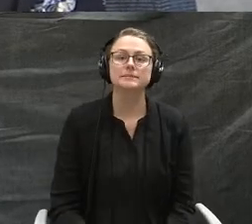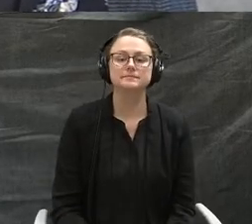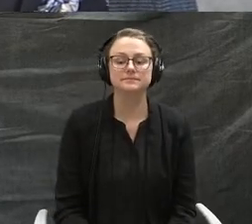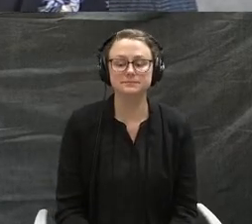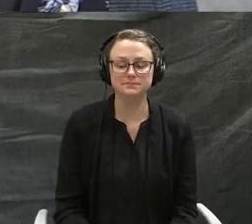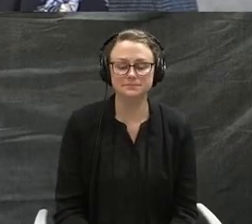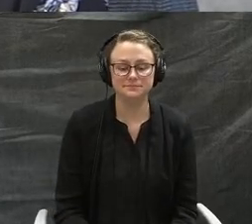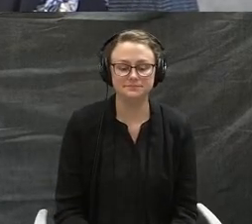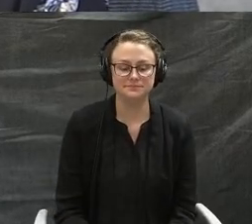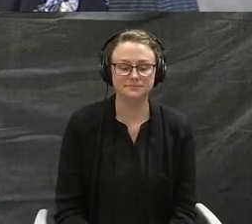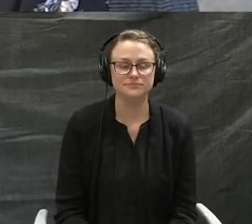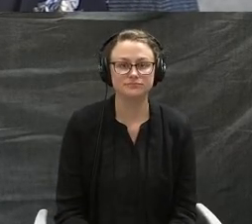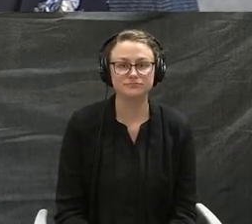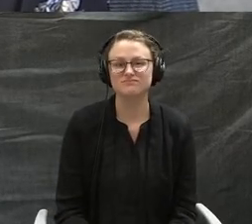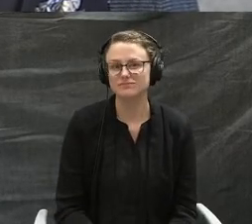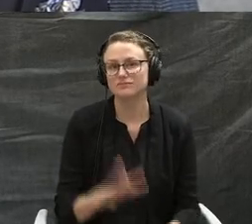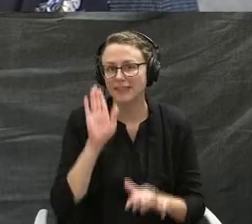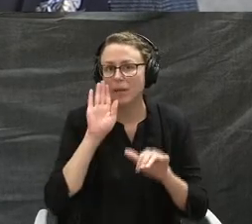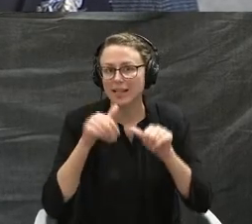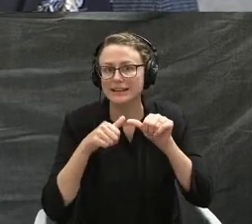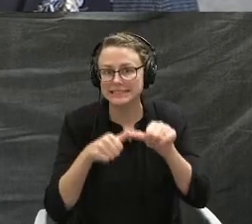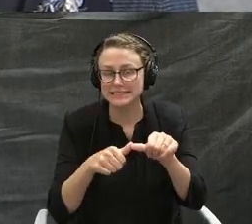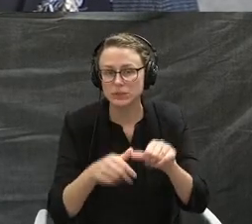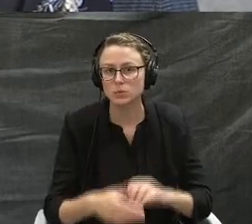Alright, will continue in just a minute here.